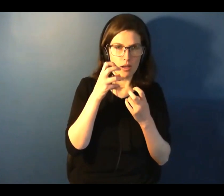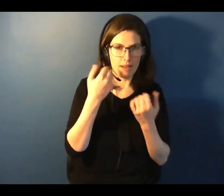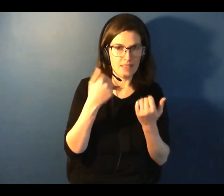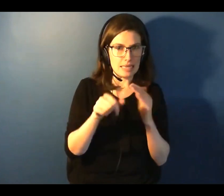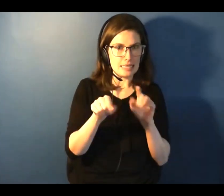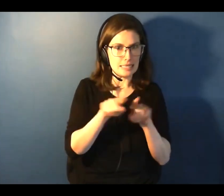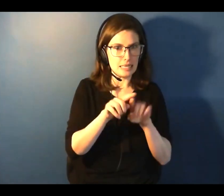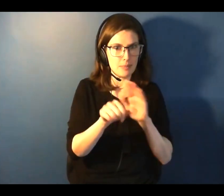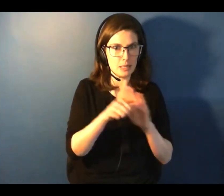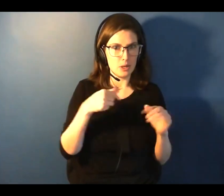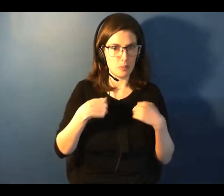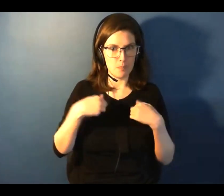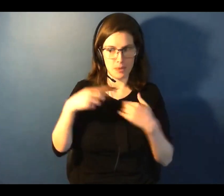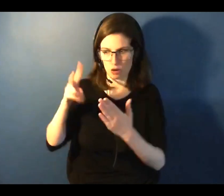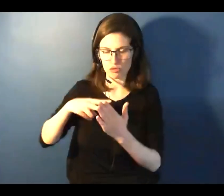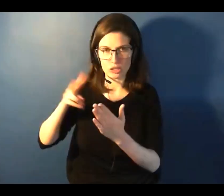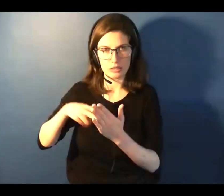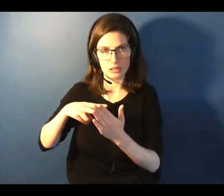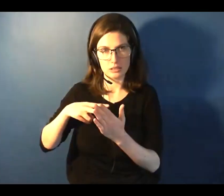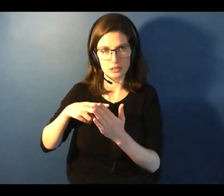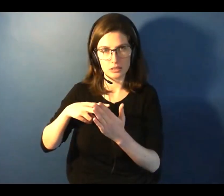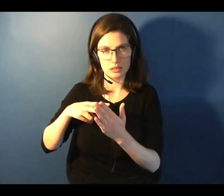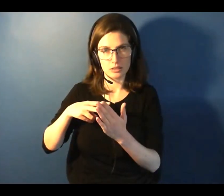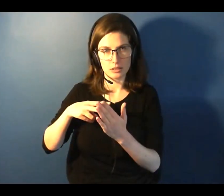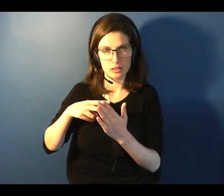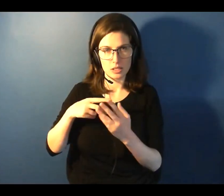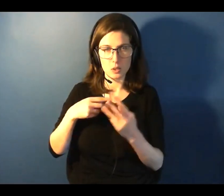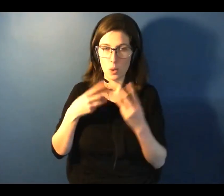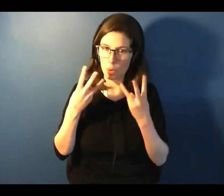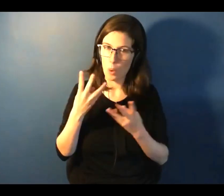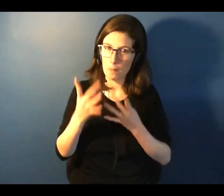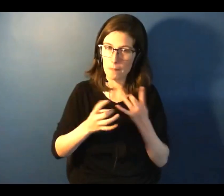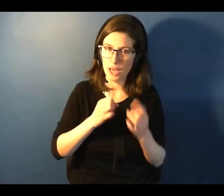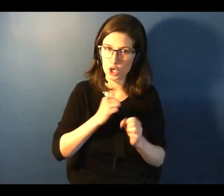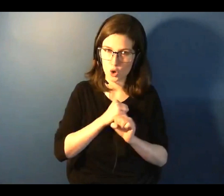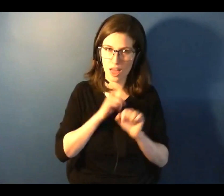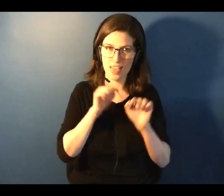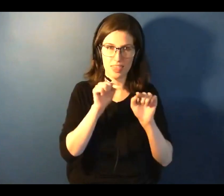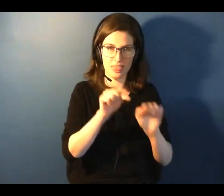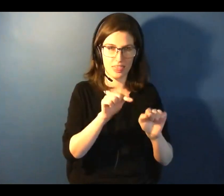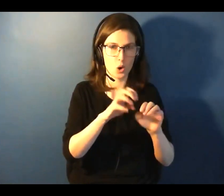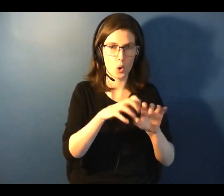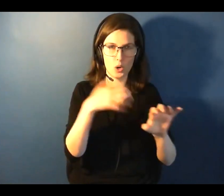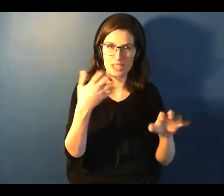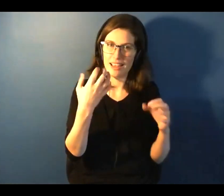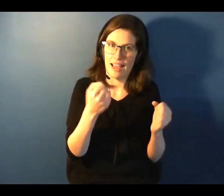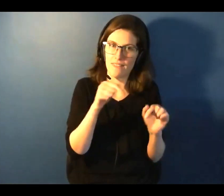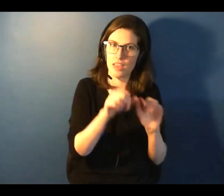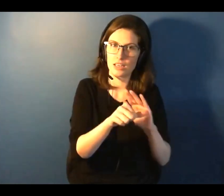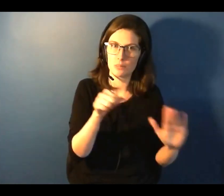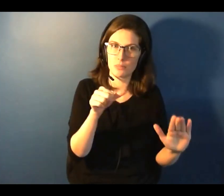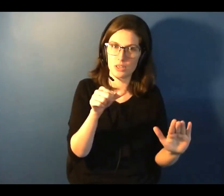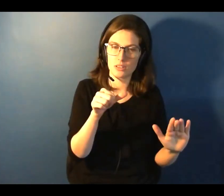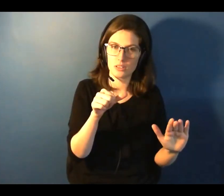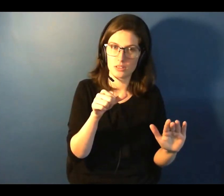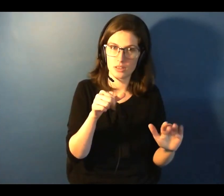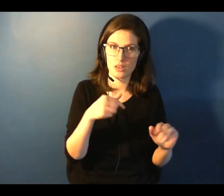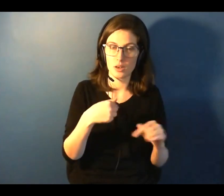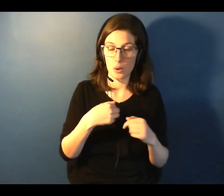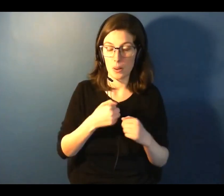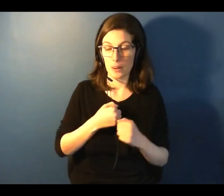trying to make sure happens for an audience. And so my first exposure to Deevy's